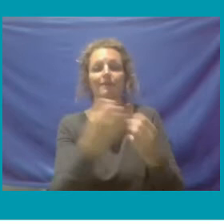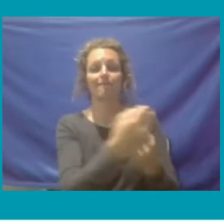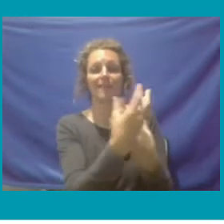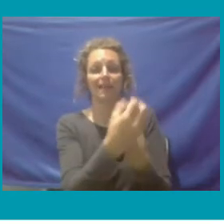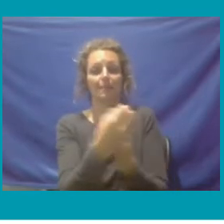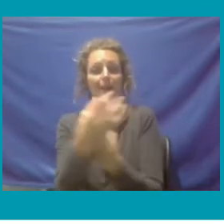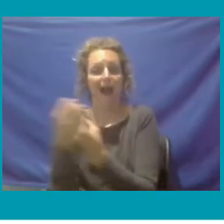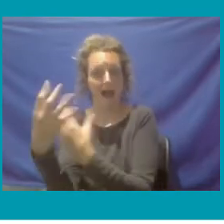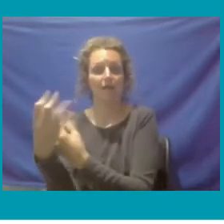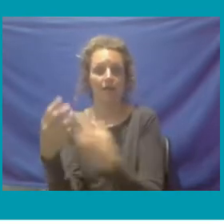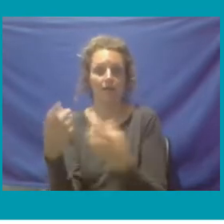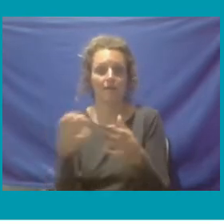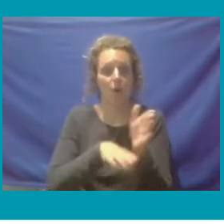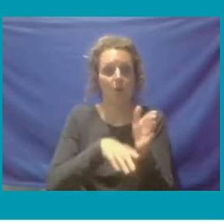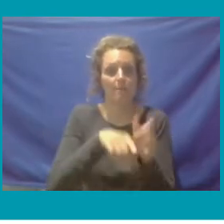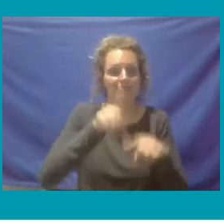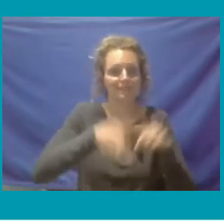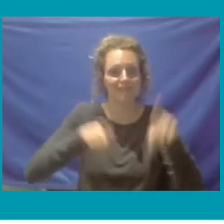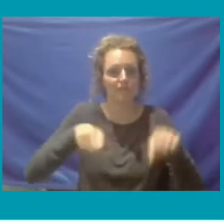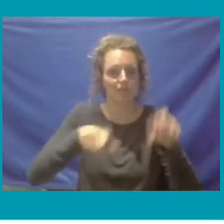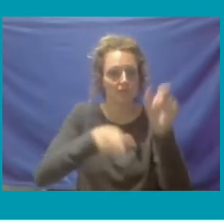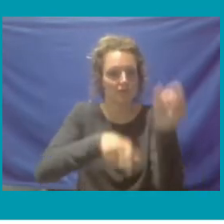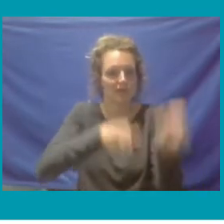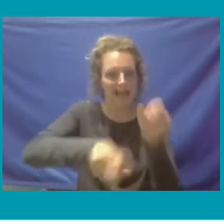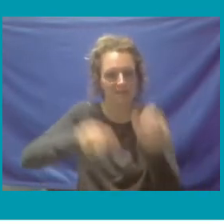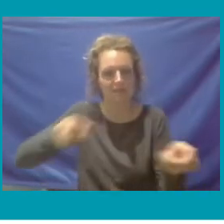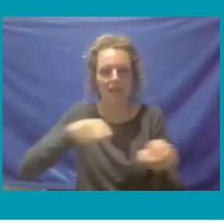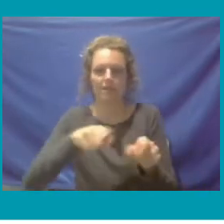and so it's very much designed from a disabled candidates perspective.